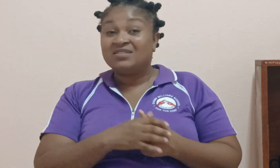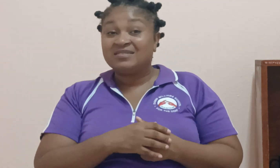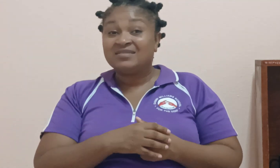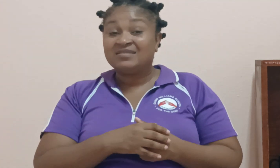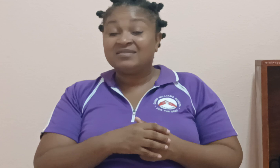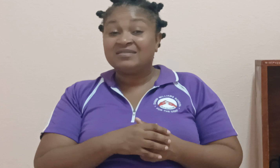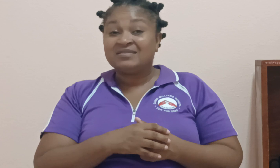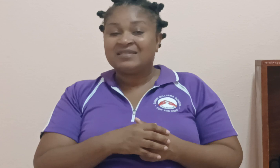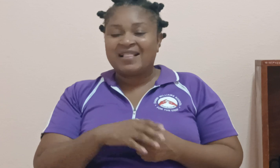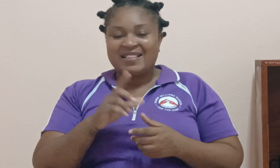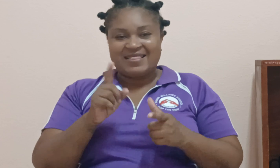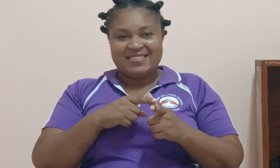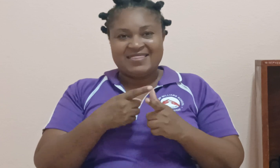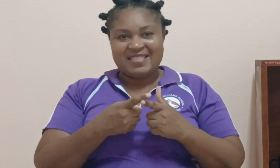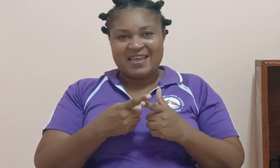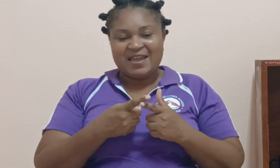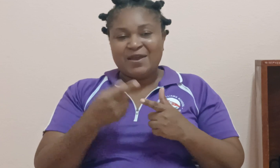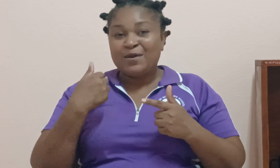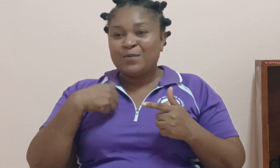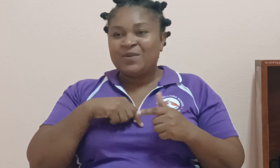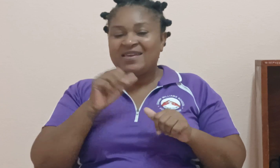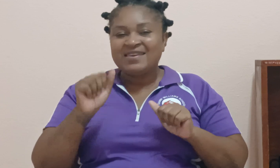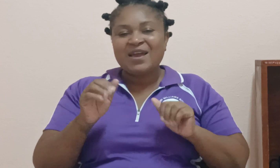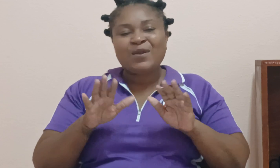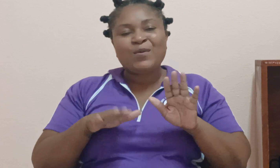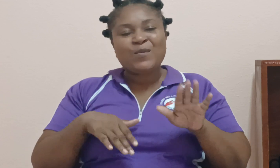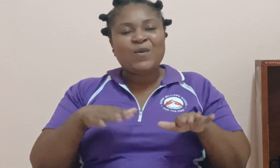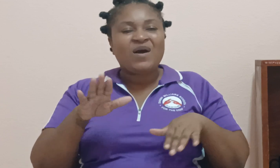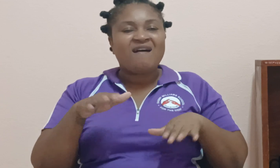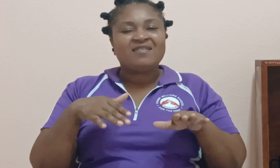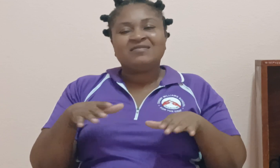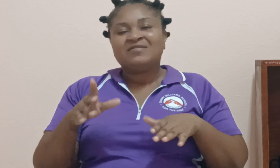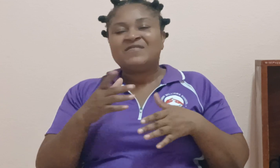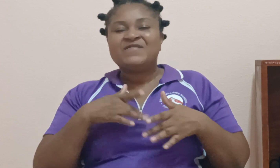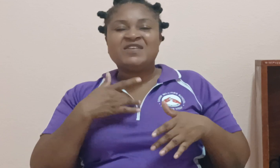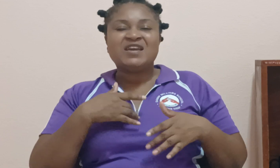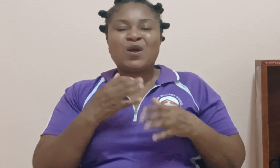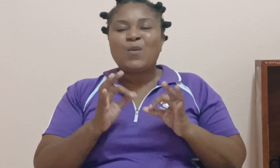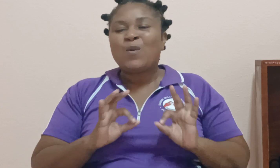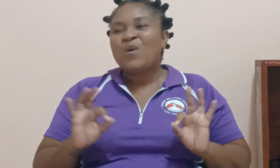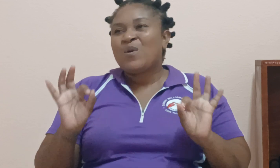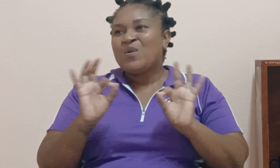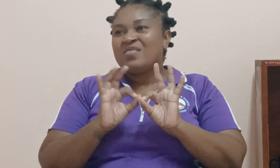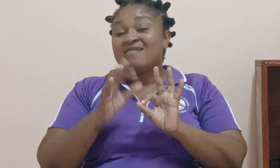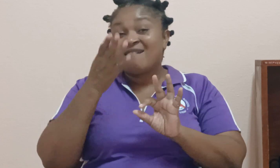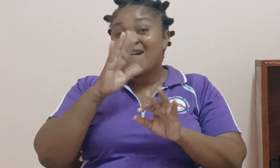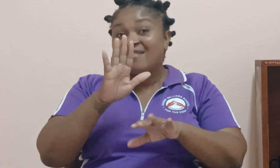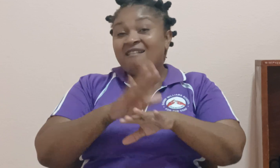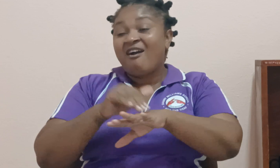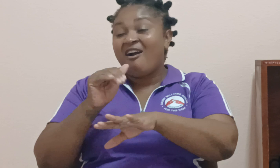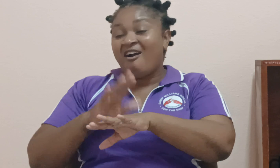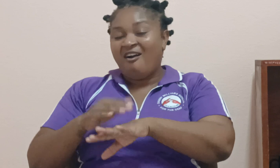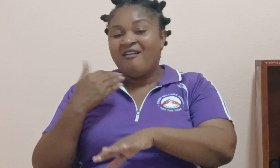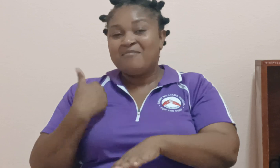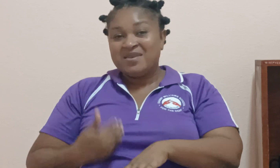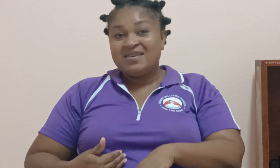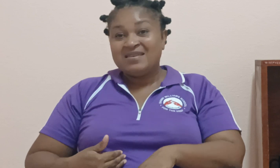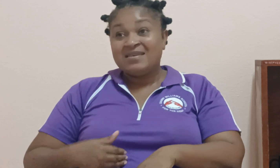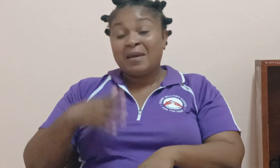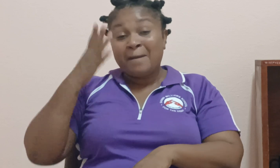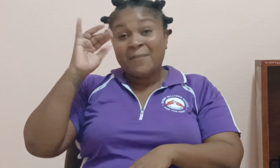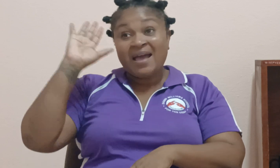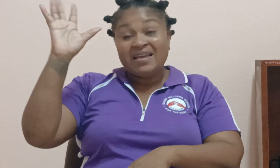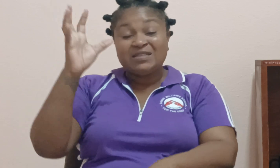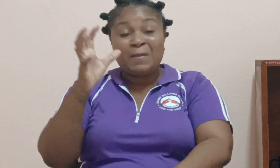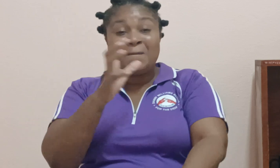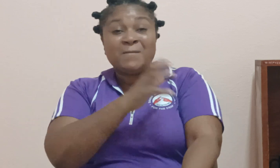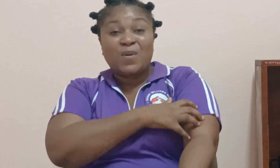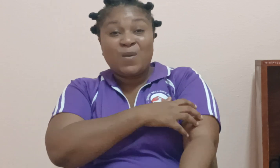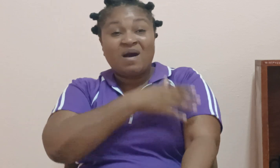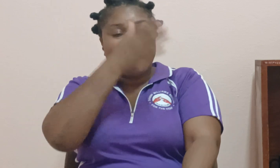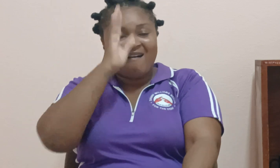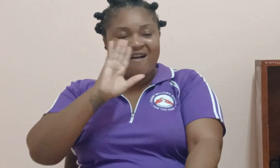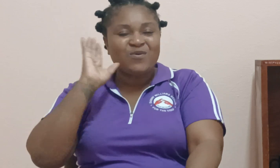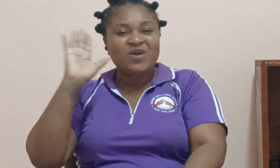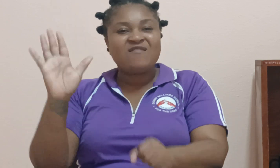is then that we can walk worthy of His calling, and by his power he will fulfil